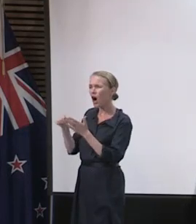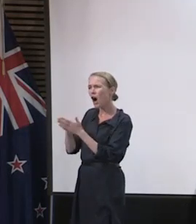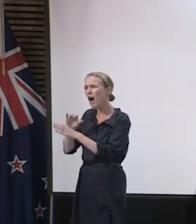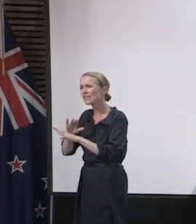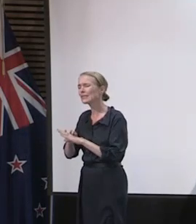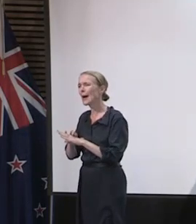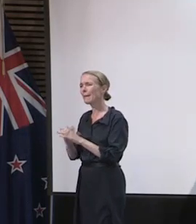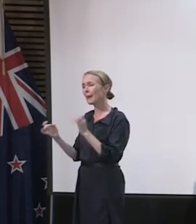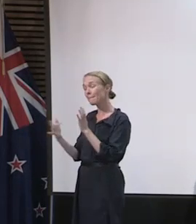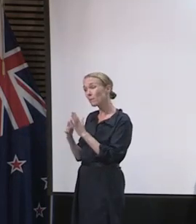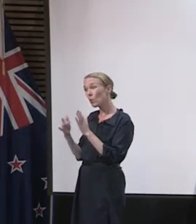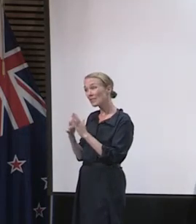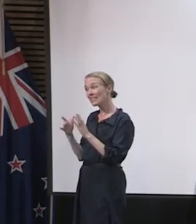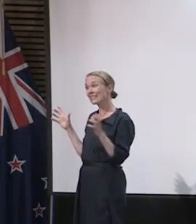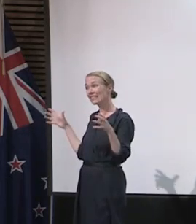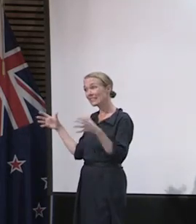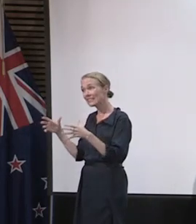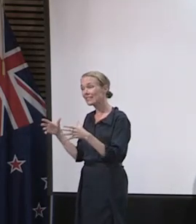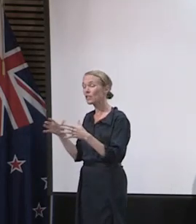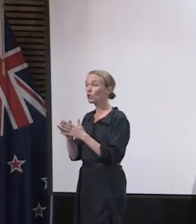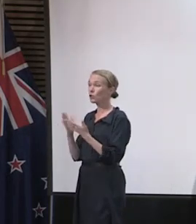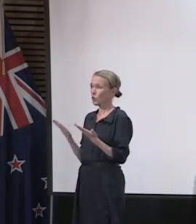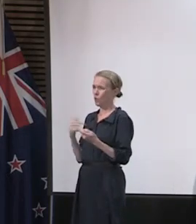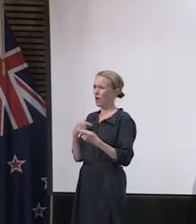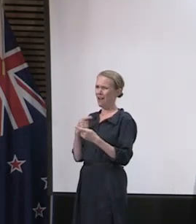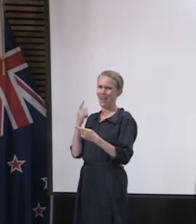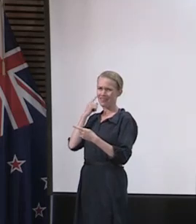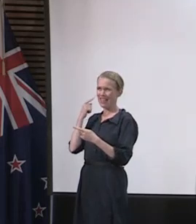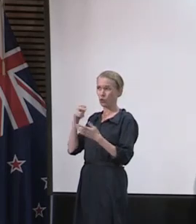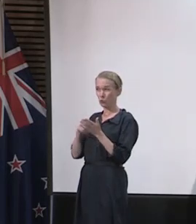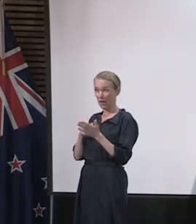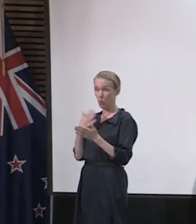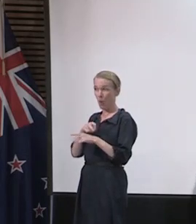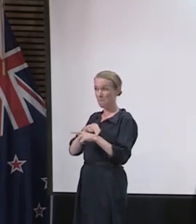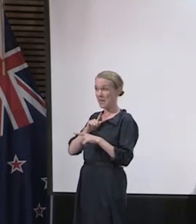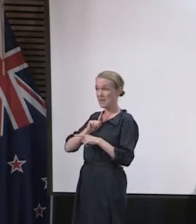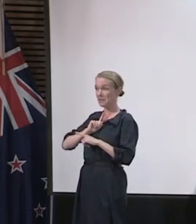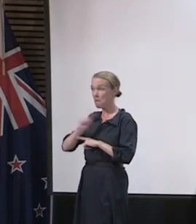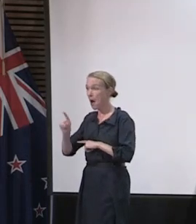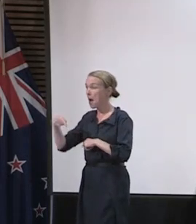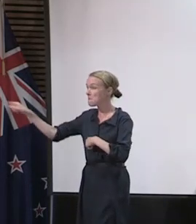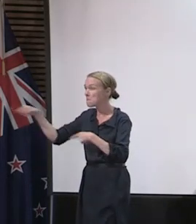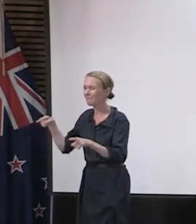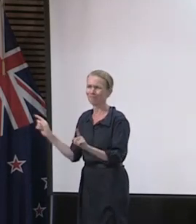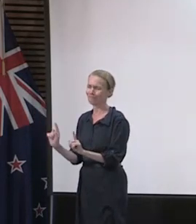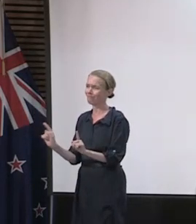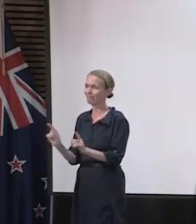is it is not for me to dictate what the police will do. They decide on an individual basis, but I don't think anyone in